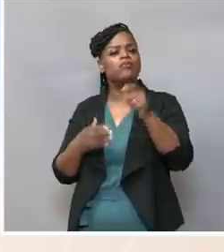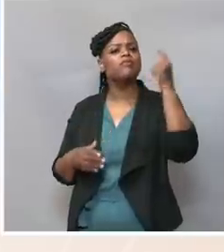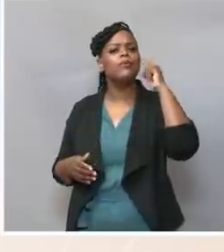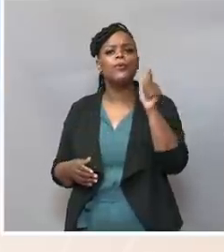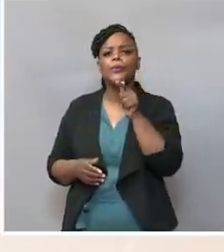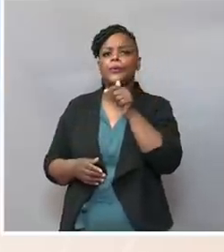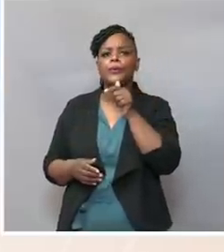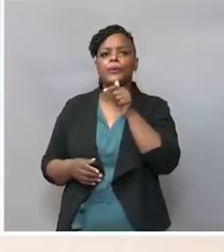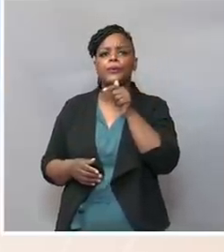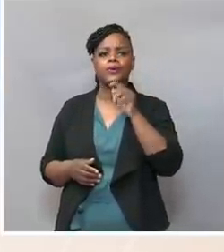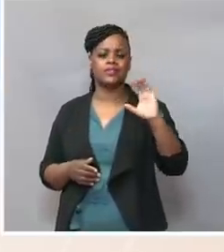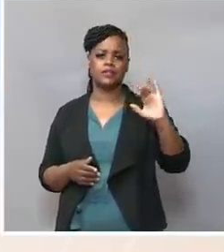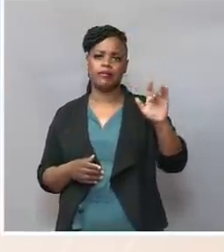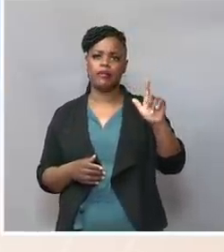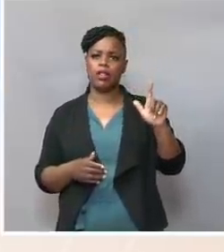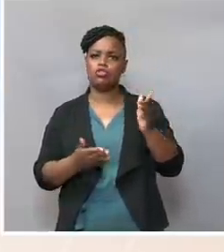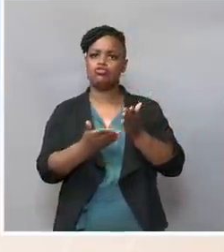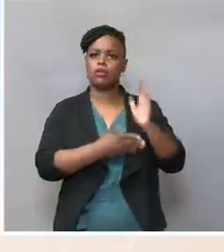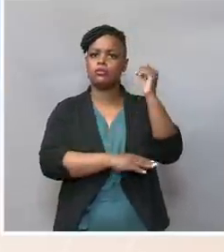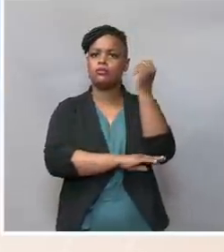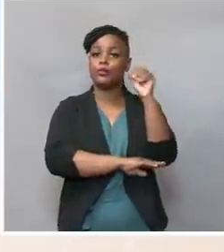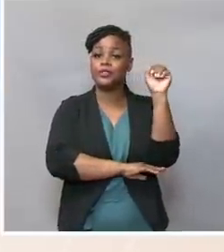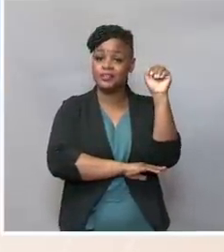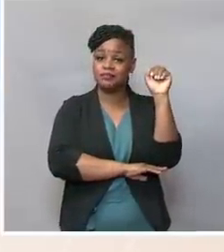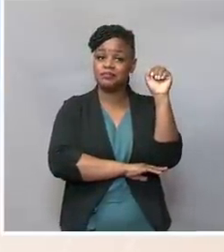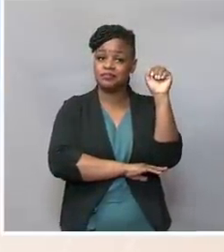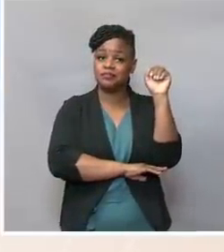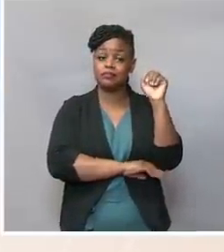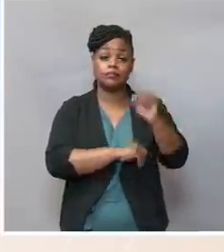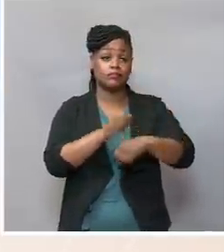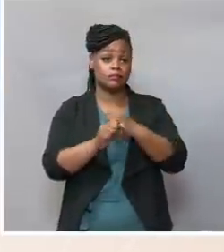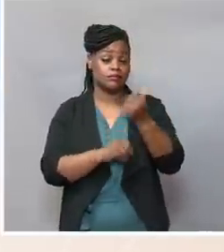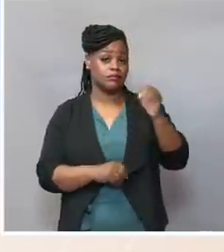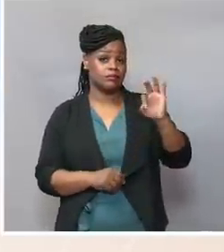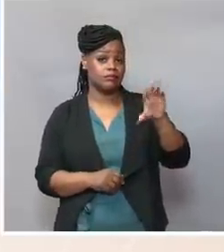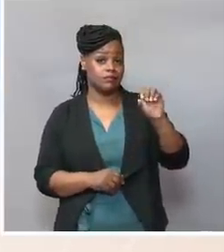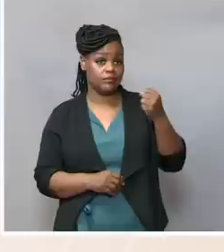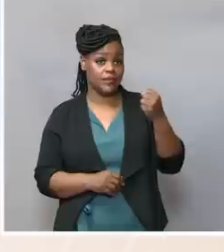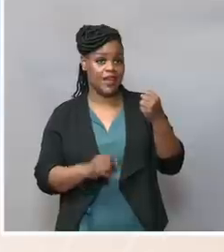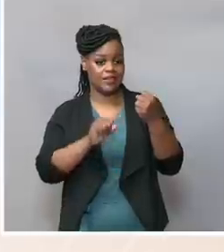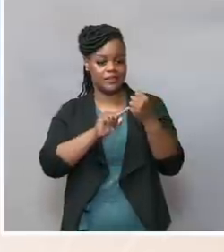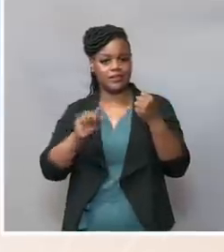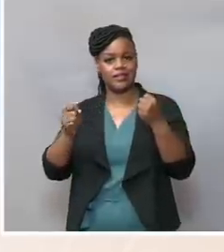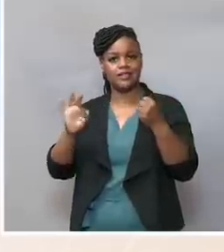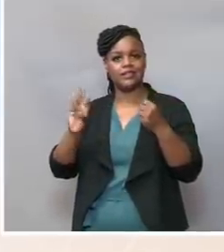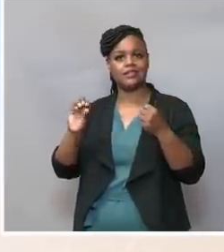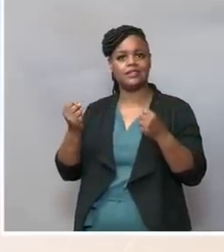movement of the 1950s and 60s. The bravery, the belief